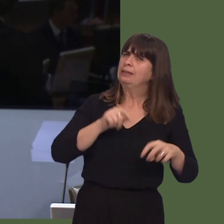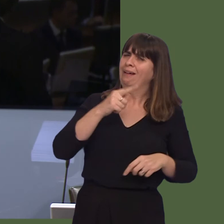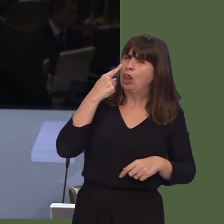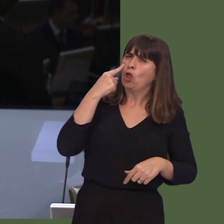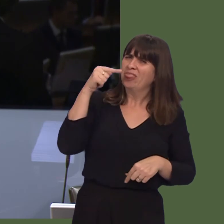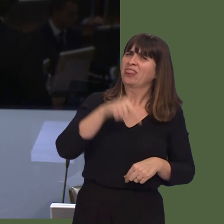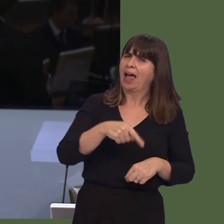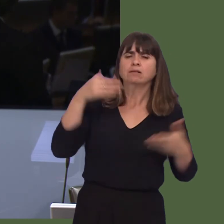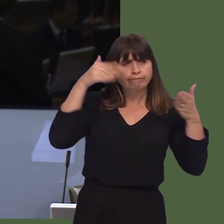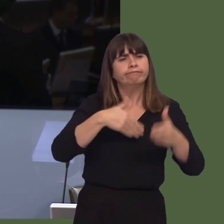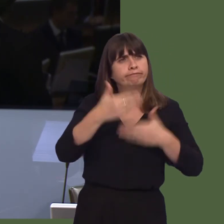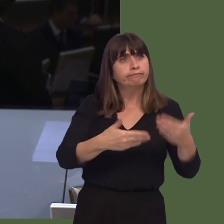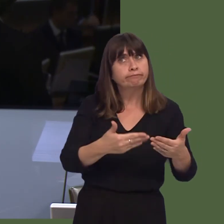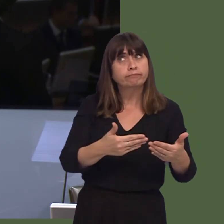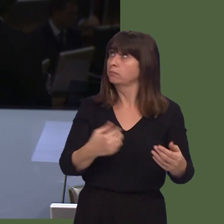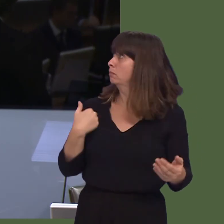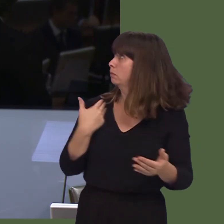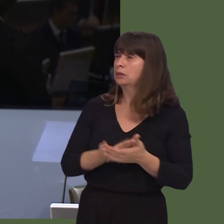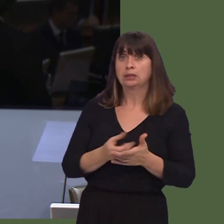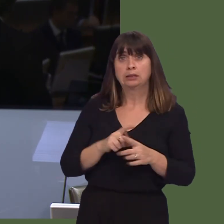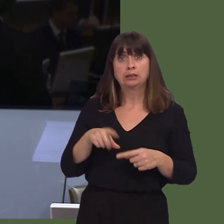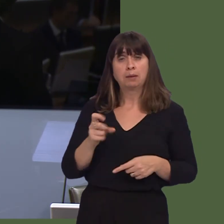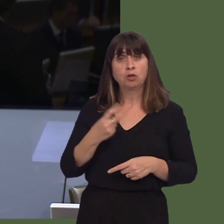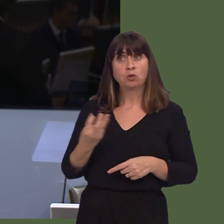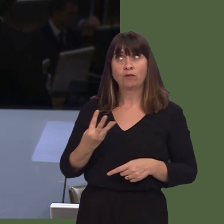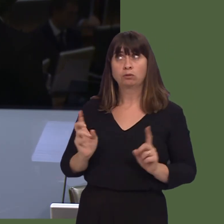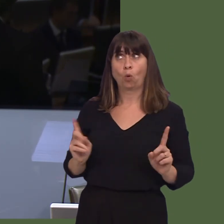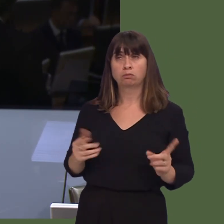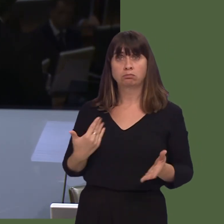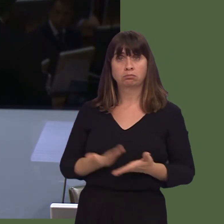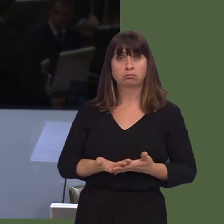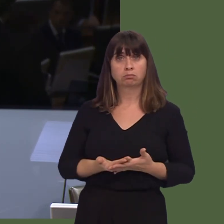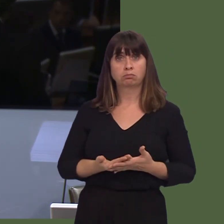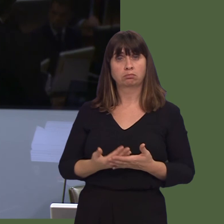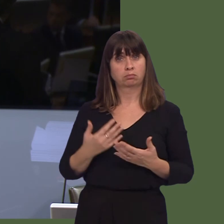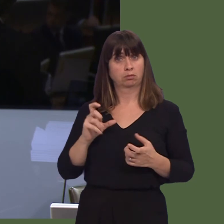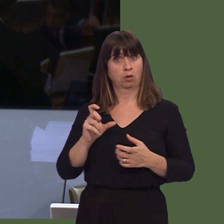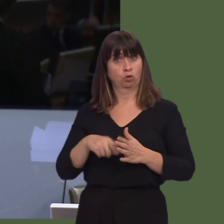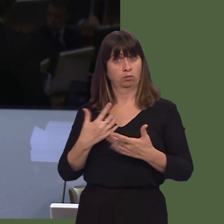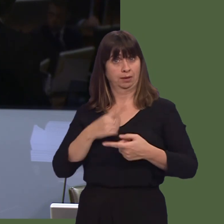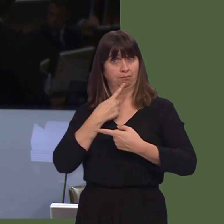So, what has happened since December 2014 and the First Minister's statement in reply to my question on this then?